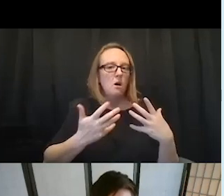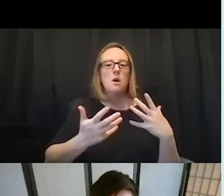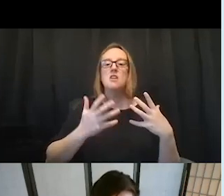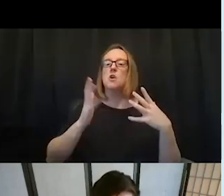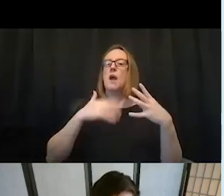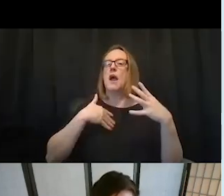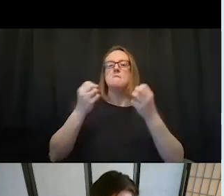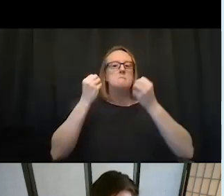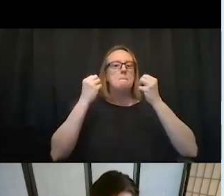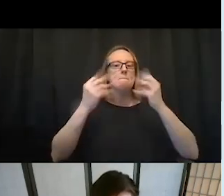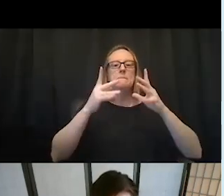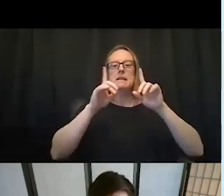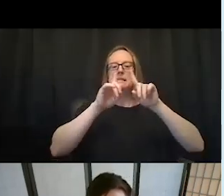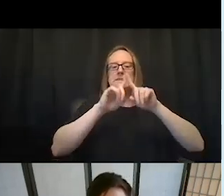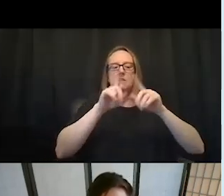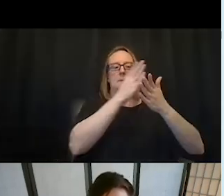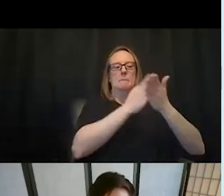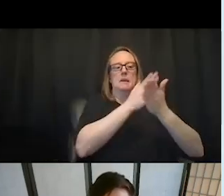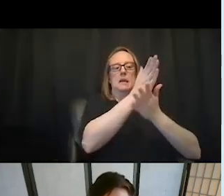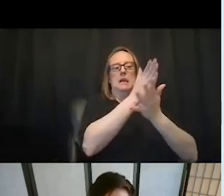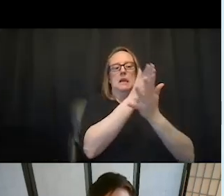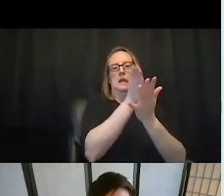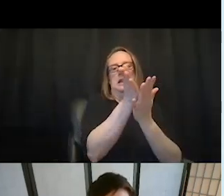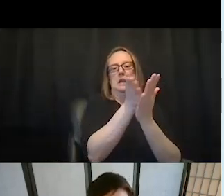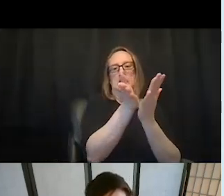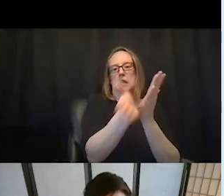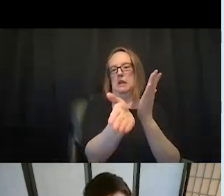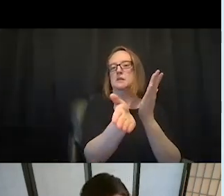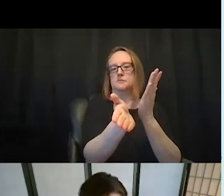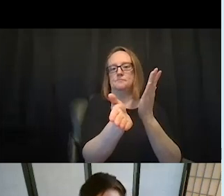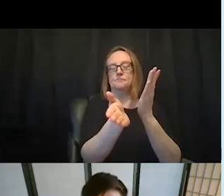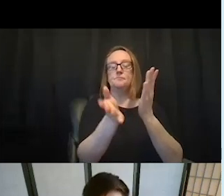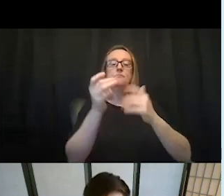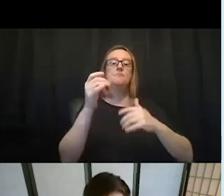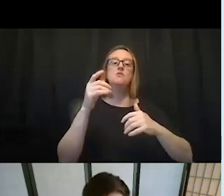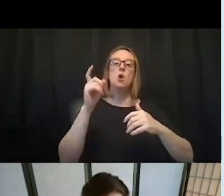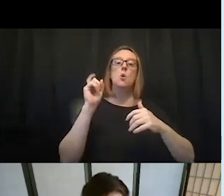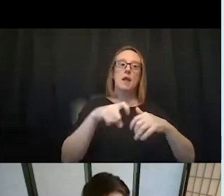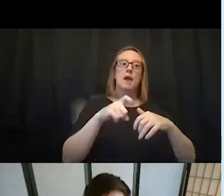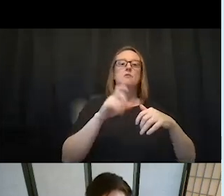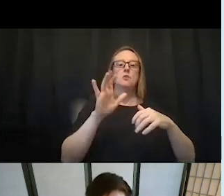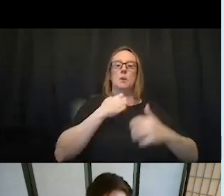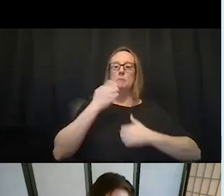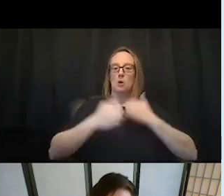or avoid sensations then we're not we're never able to ride this wave and-and that gives way to